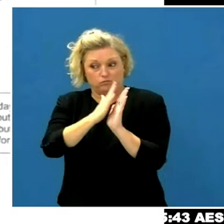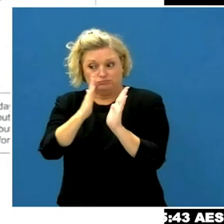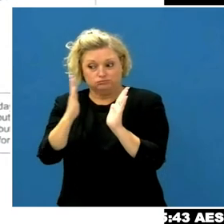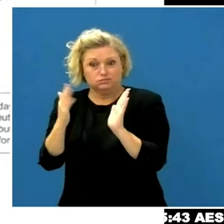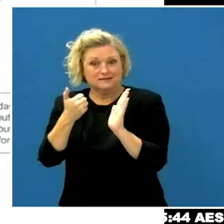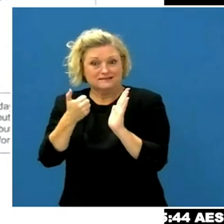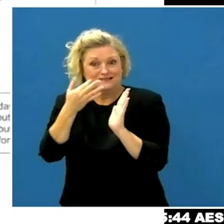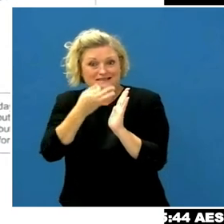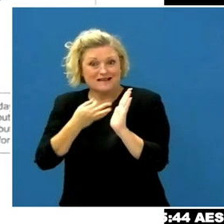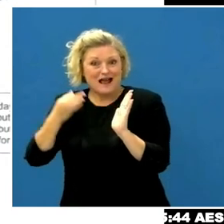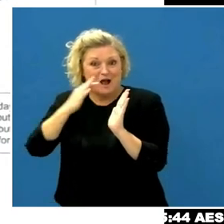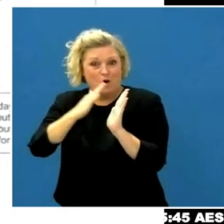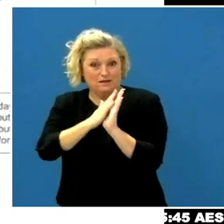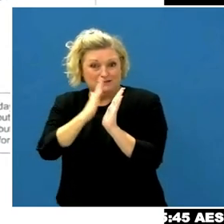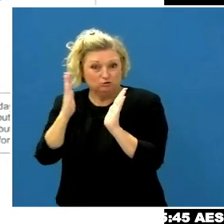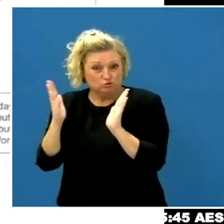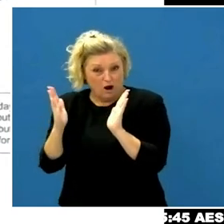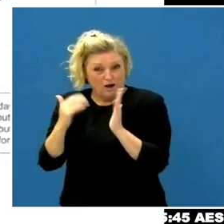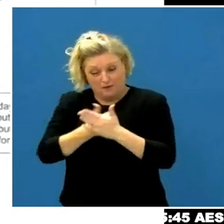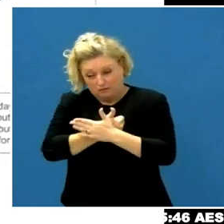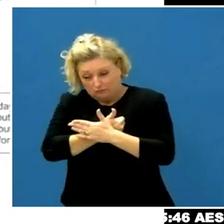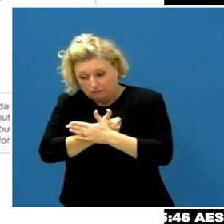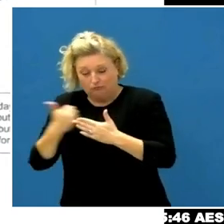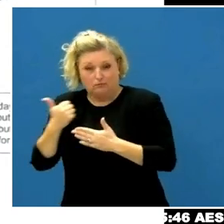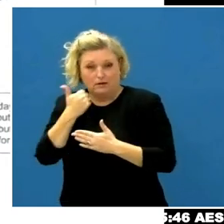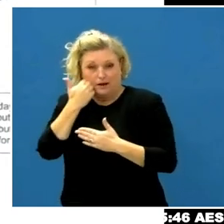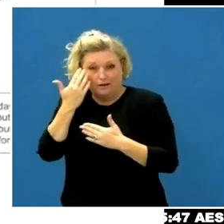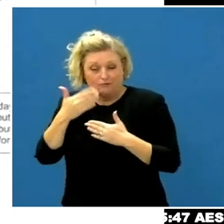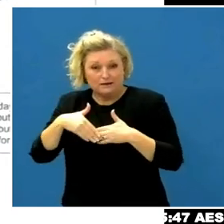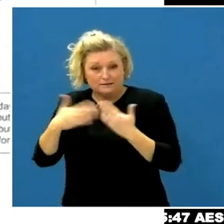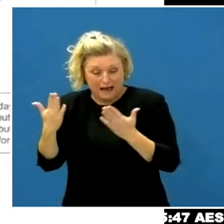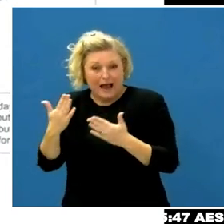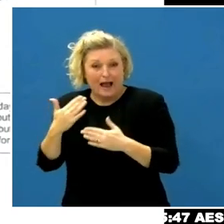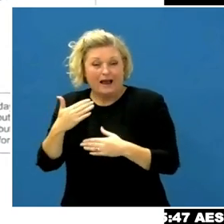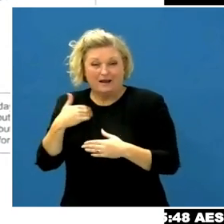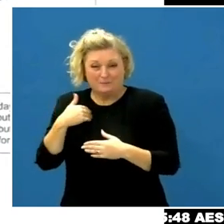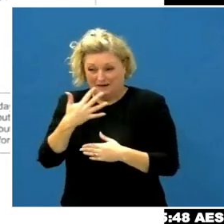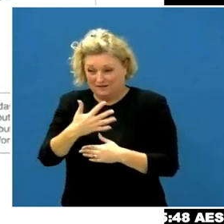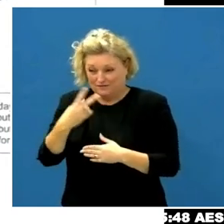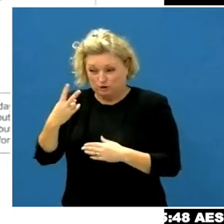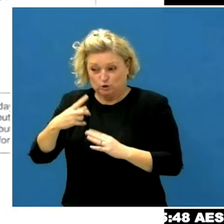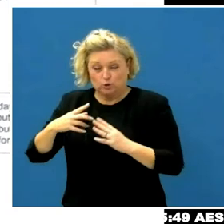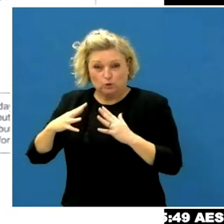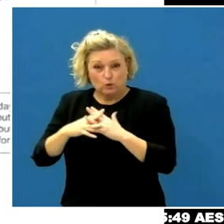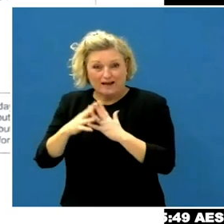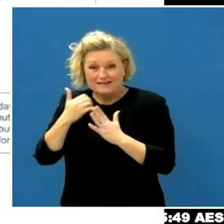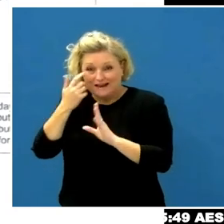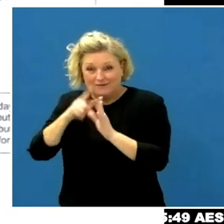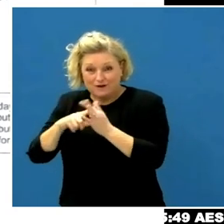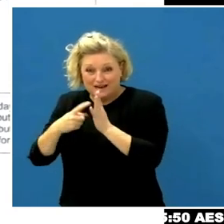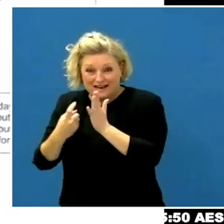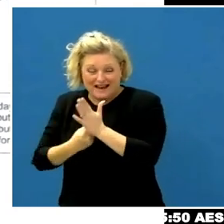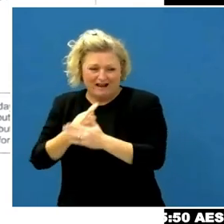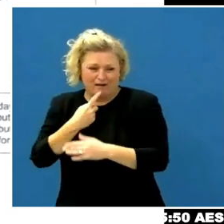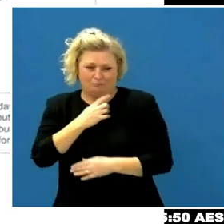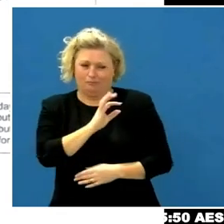didn't. SALLY: No. MR FOGARTY: For 52 weeks a year. No. MR FOGARTY: Was the day service available for 52 weeks of the year when he